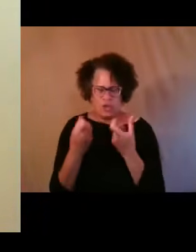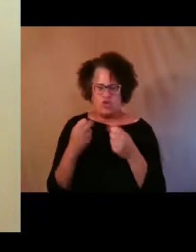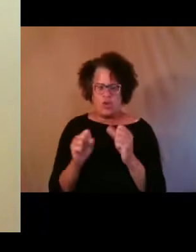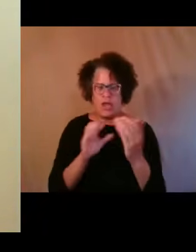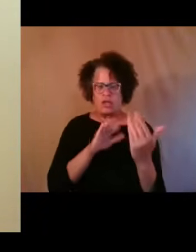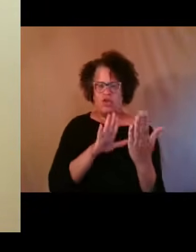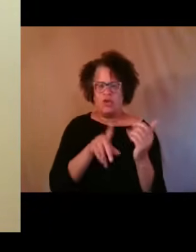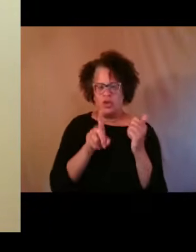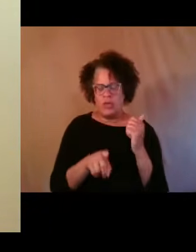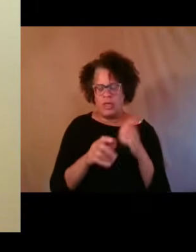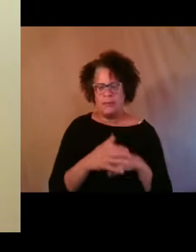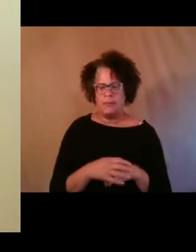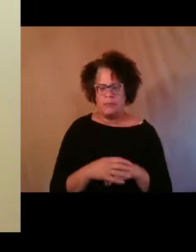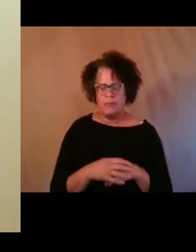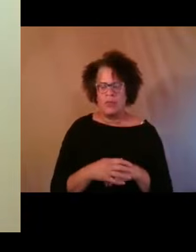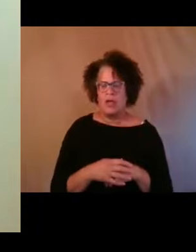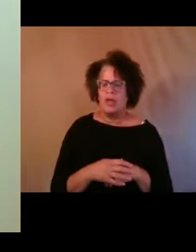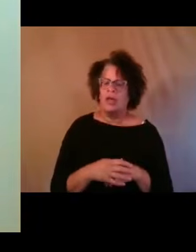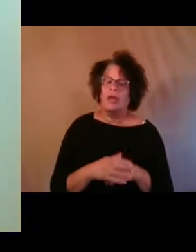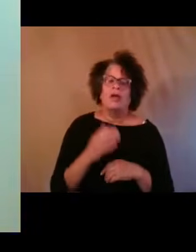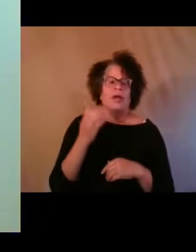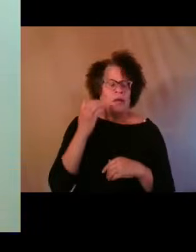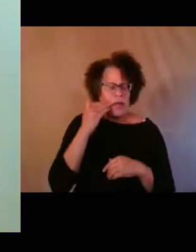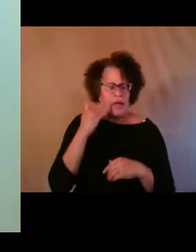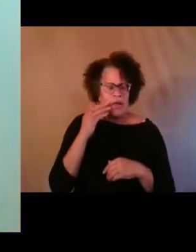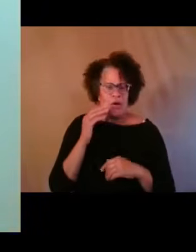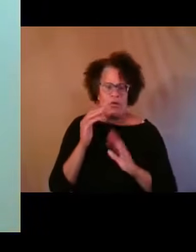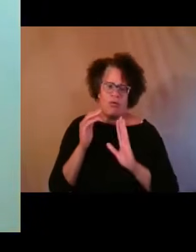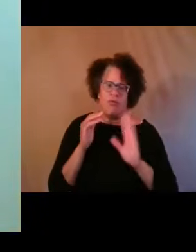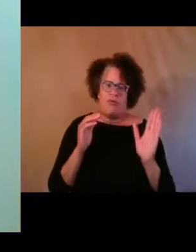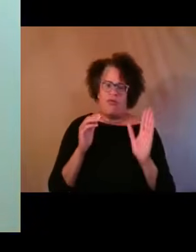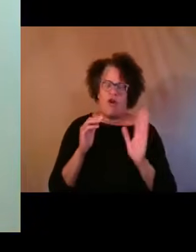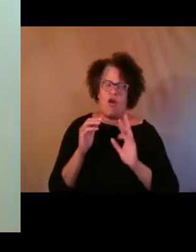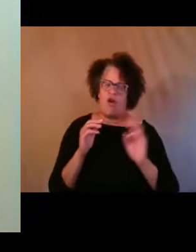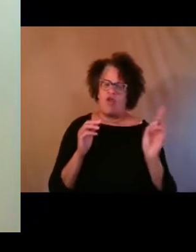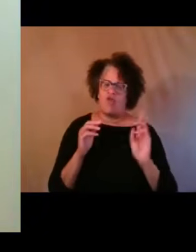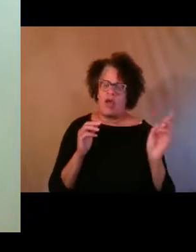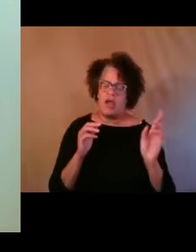I mean, as much as you wanna say about the far right, the truth is that they stay on message,